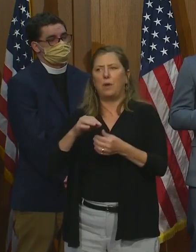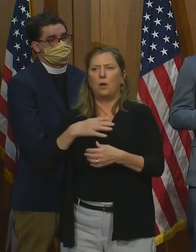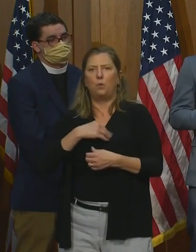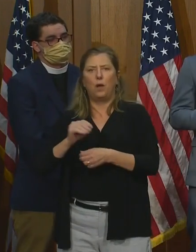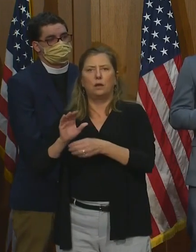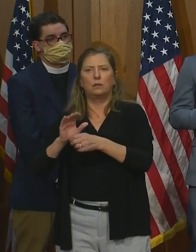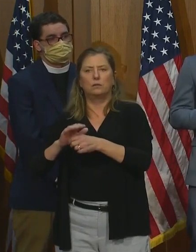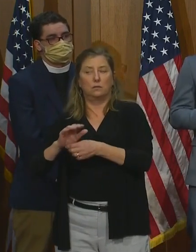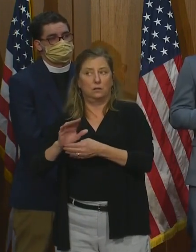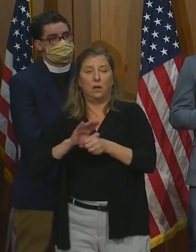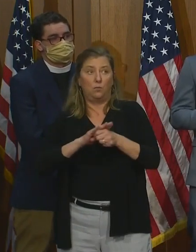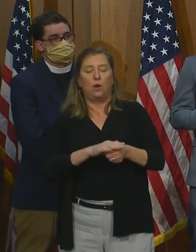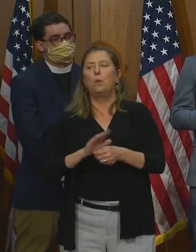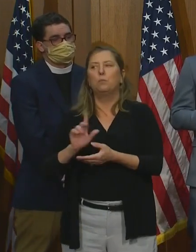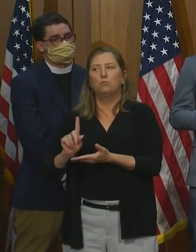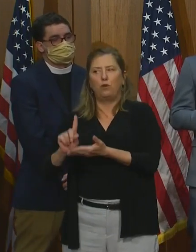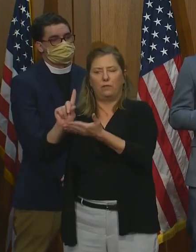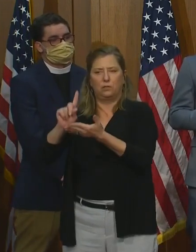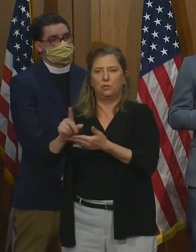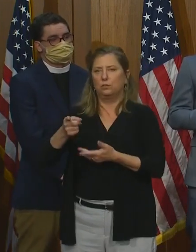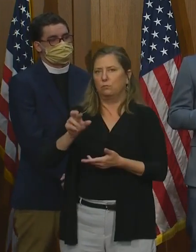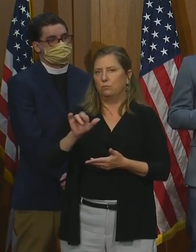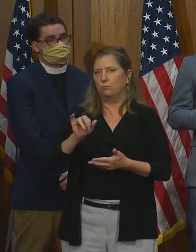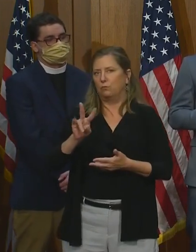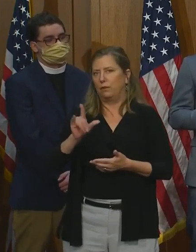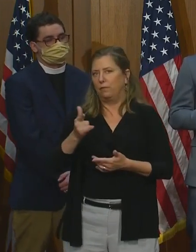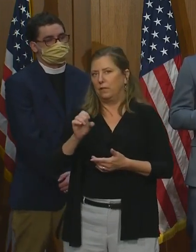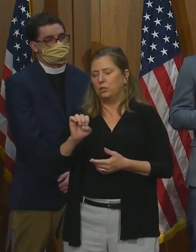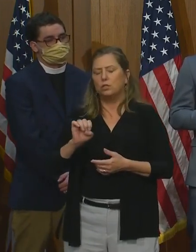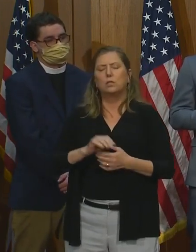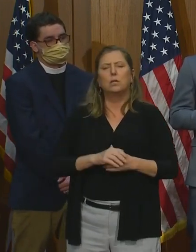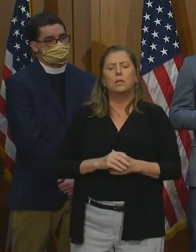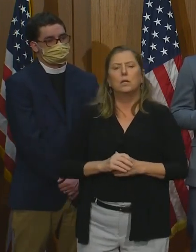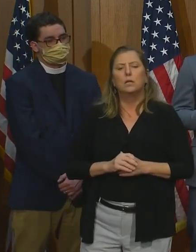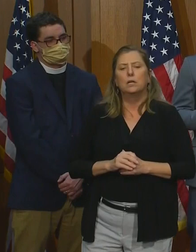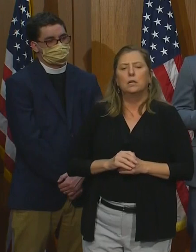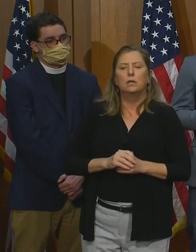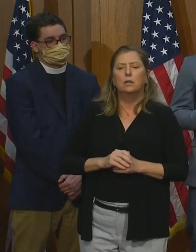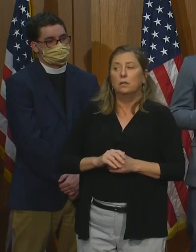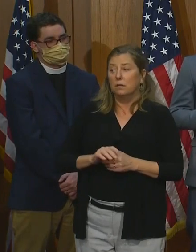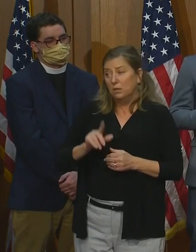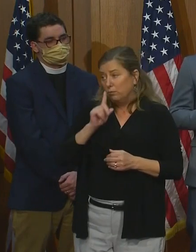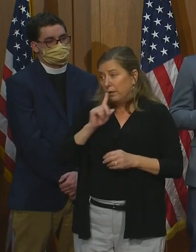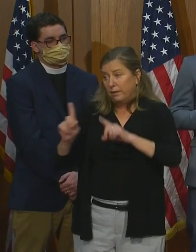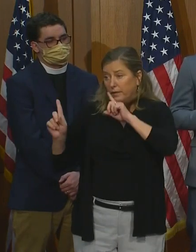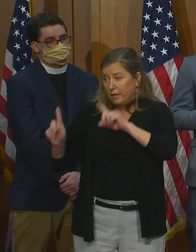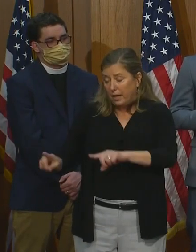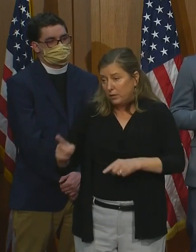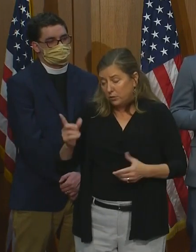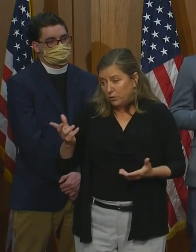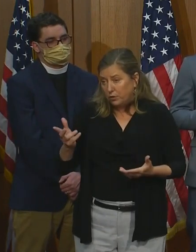QUESTION. WAS WHAT ABOUT WHITE OPPRESSION- WHITE PRIVILEGE